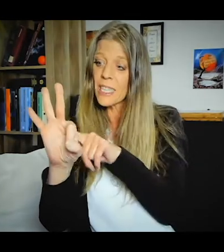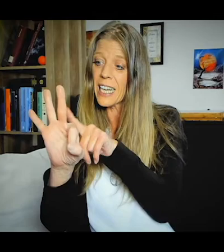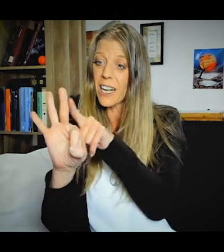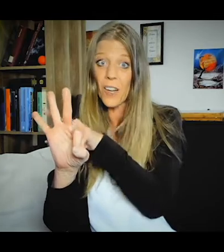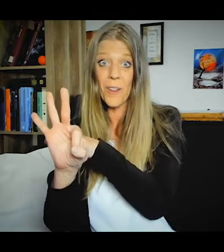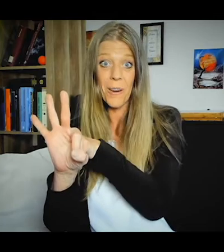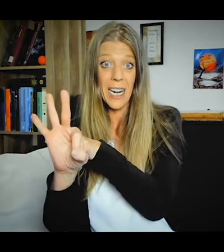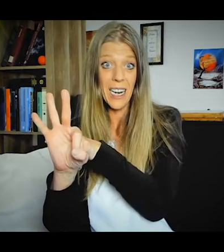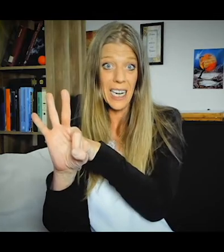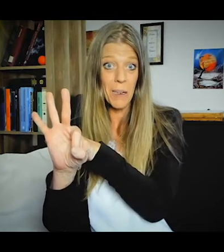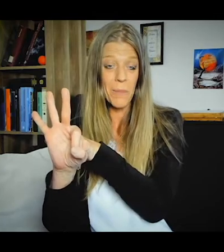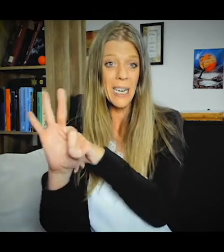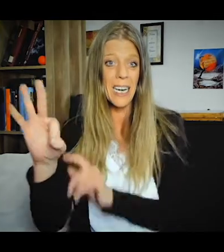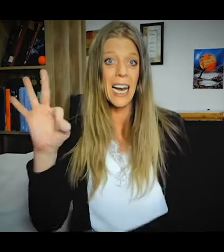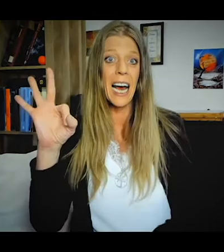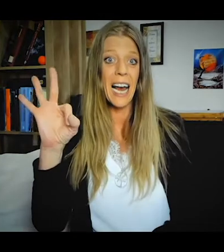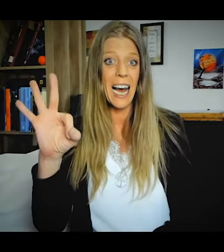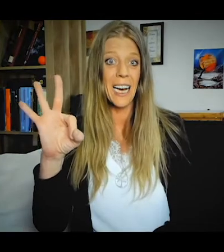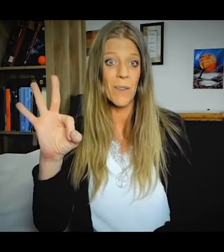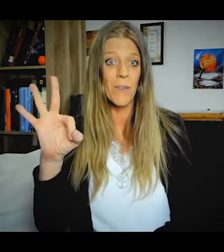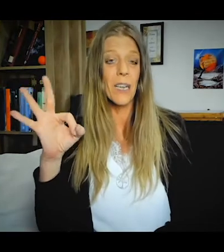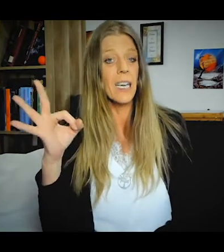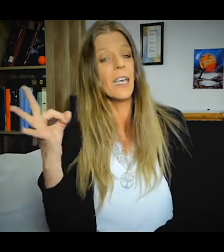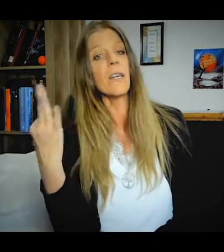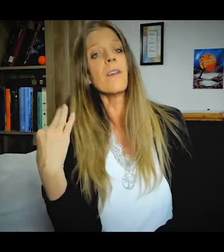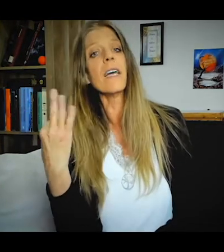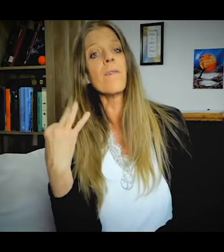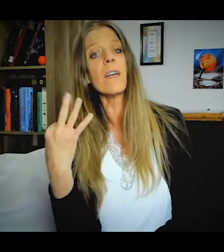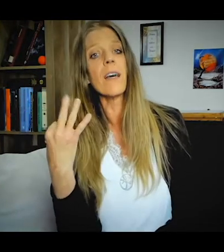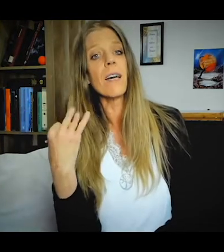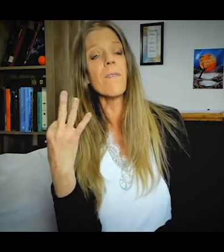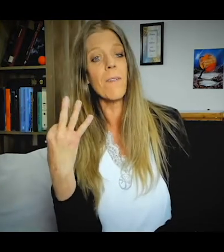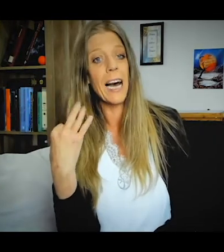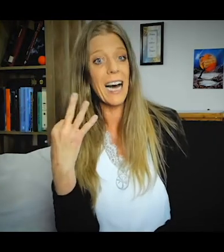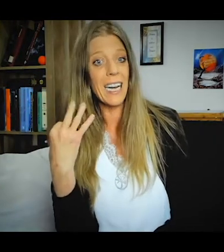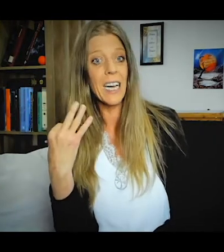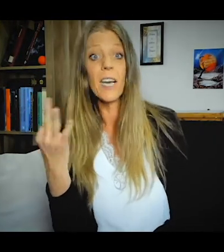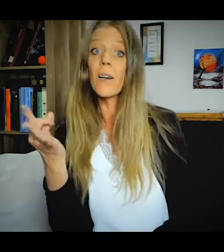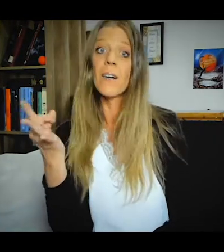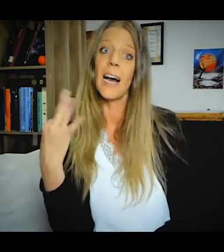The other three are up. - F - You can think of it like a fan. - F -